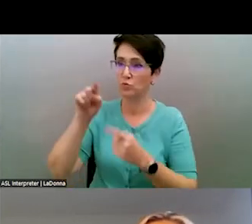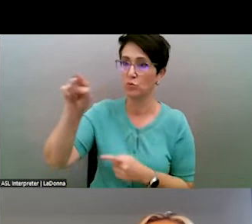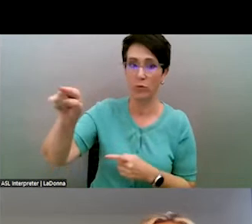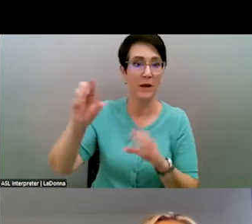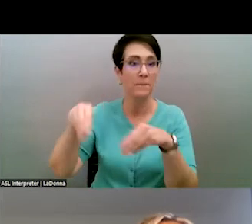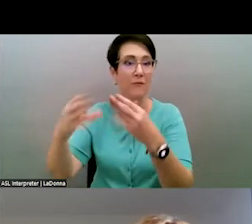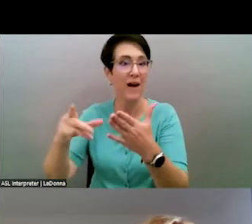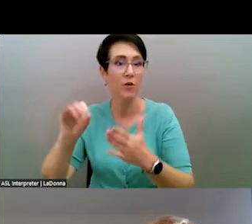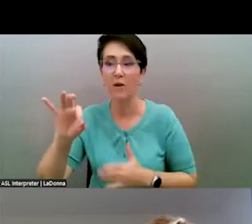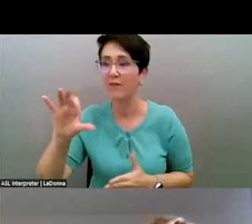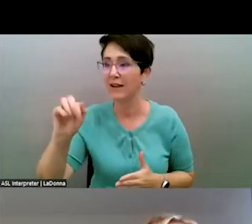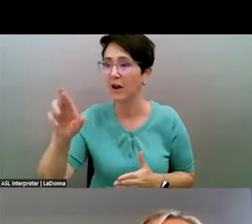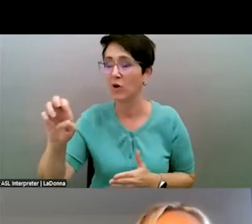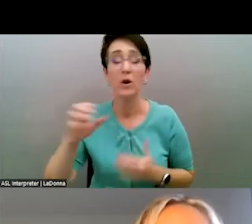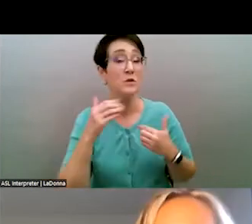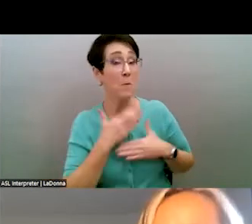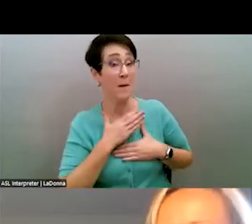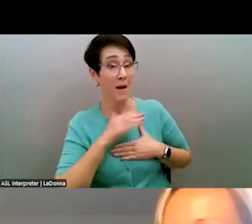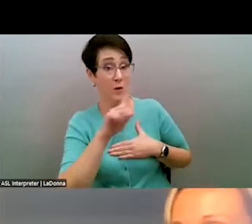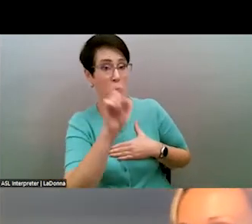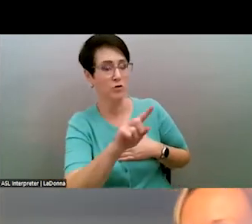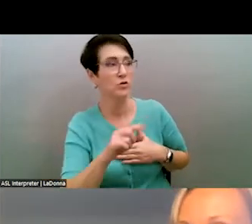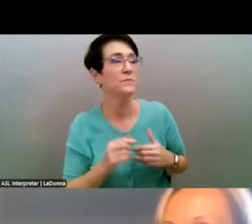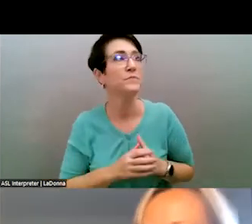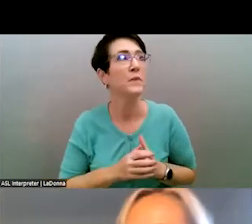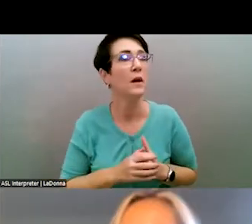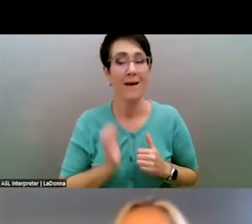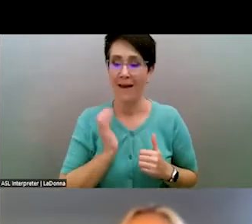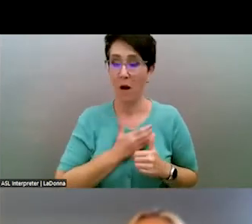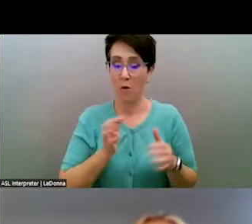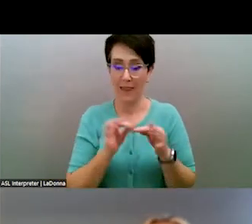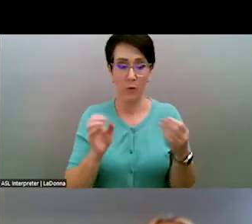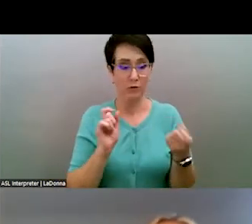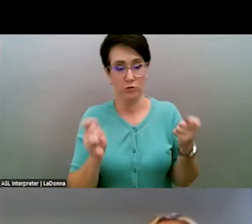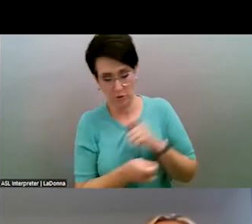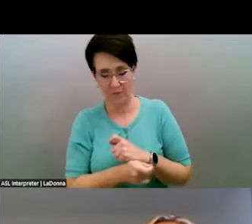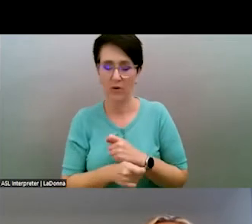MADE ME WONDER, THINKING ABOUT THE LANGUAGE, SHIFT, YOU KNOW, IS THERE A WAY TO, TO ALSO,